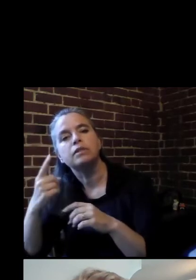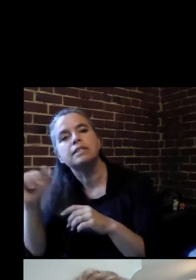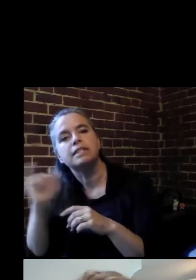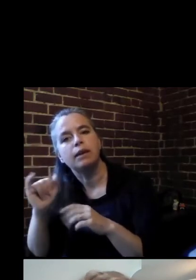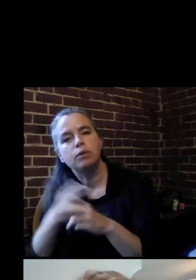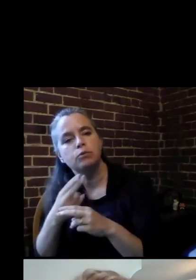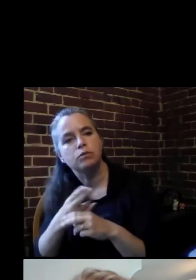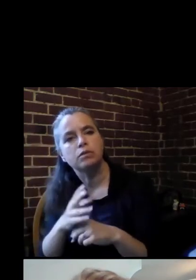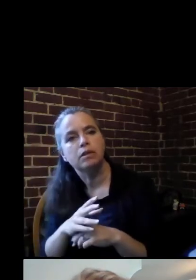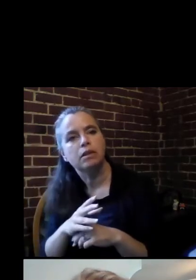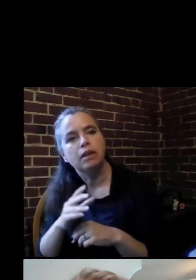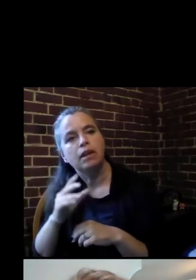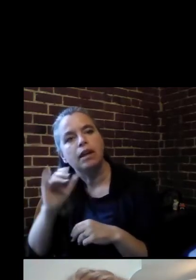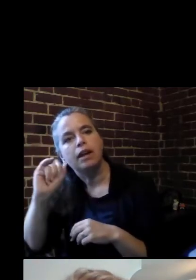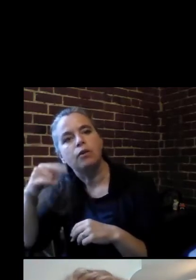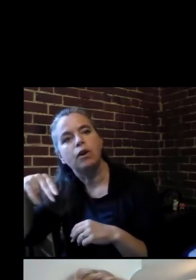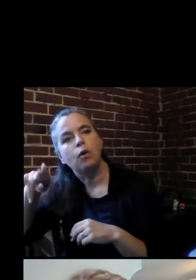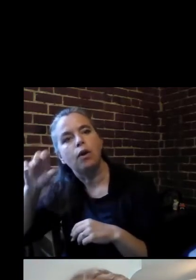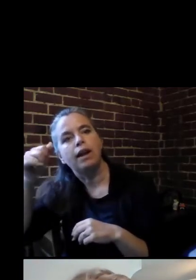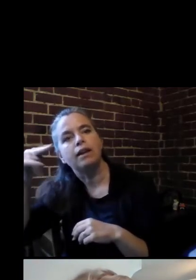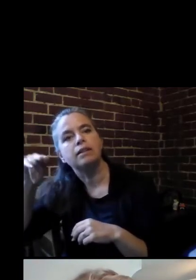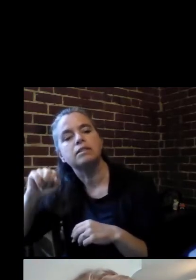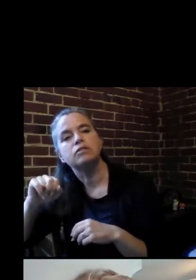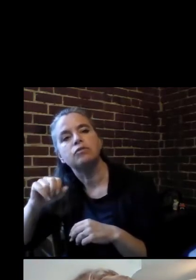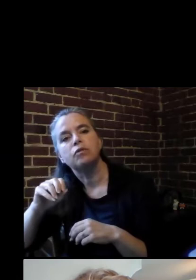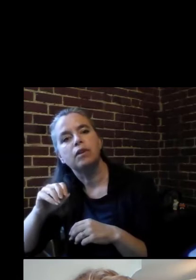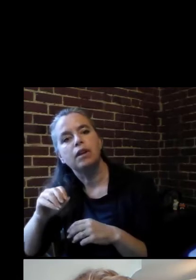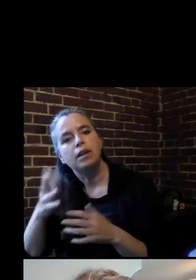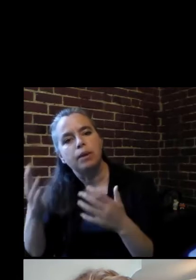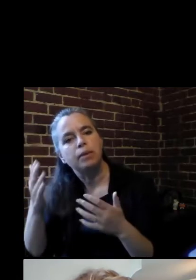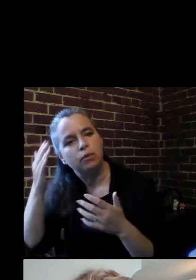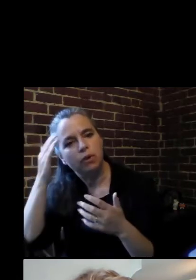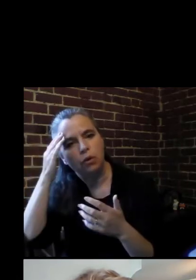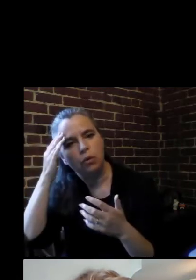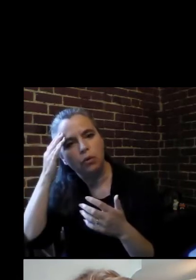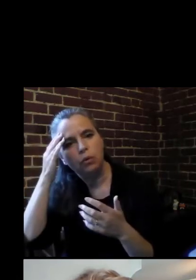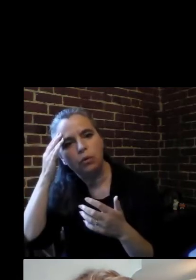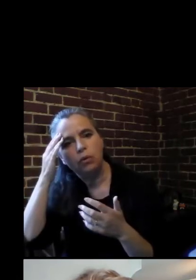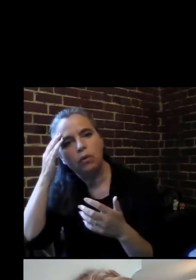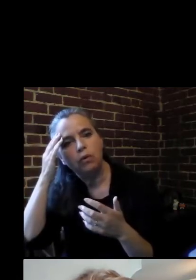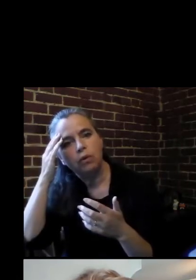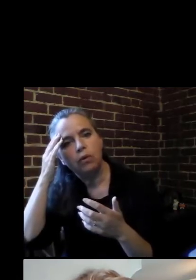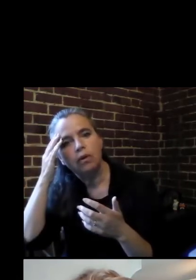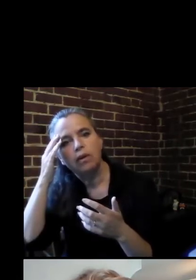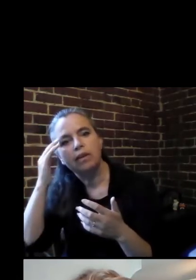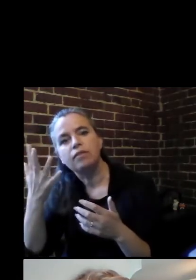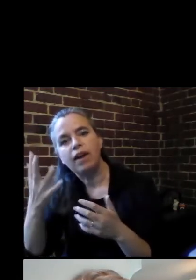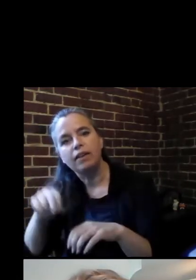The Iroquoians of Ontario and Quebec. You might be familiar with the five nations, the Iroquois Confederacy in New York,